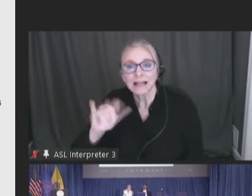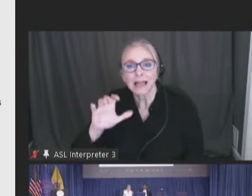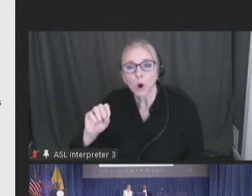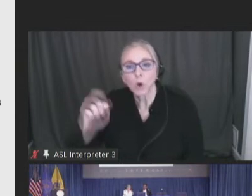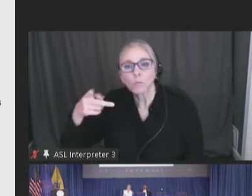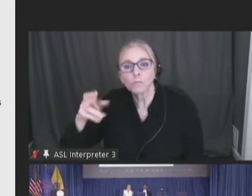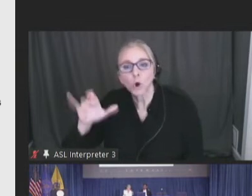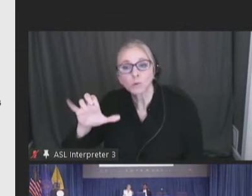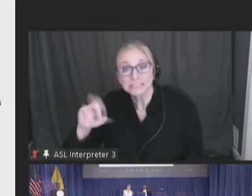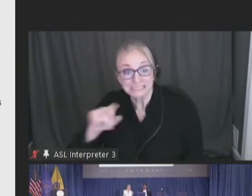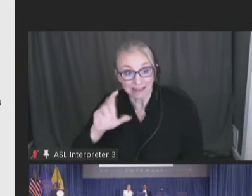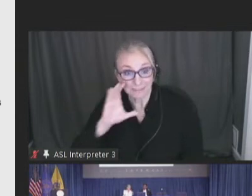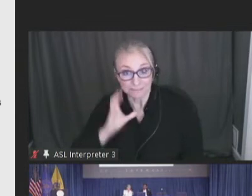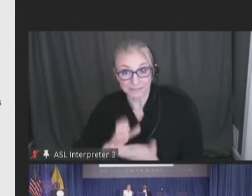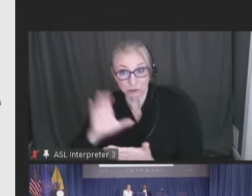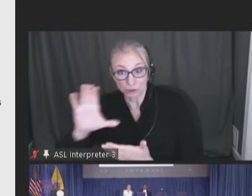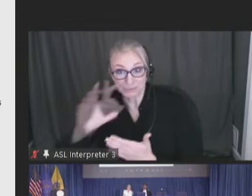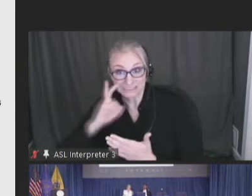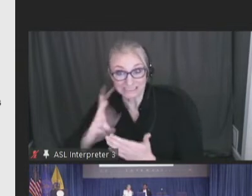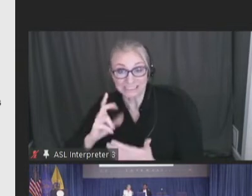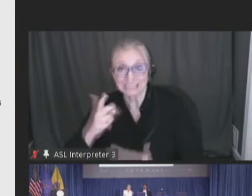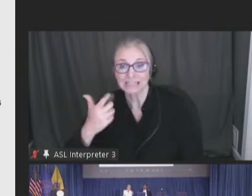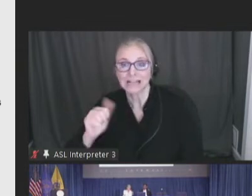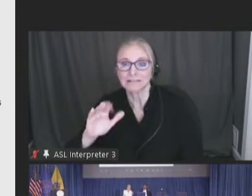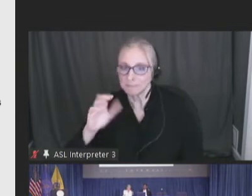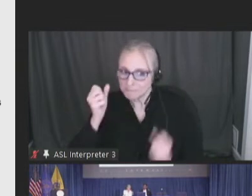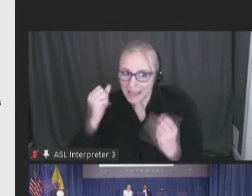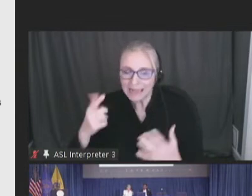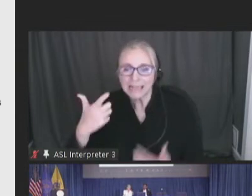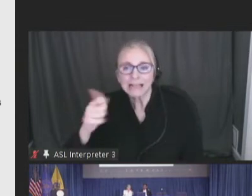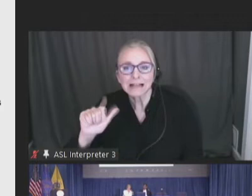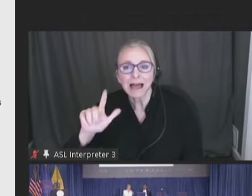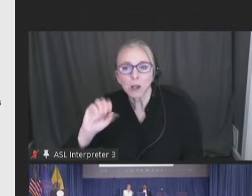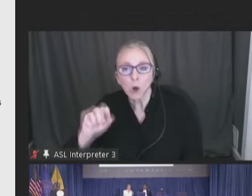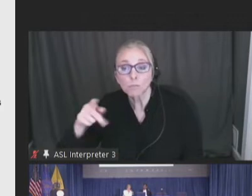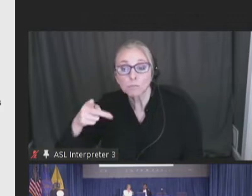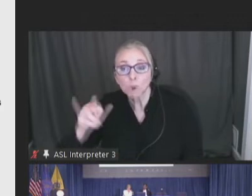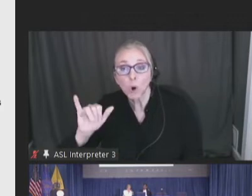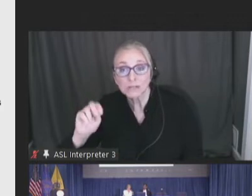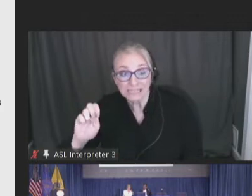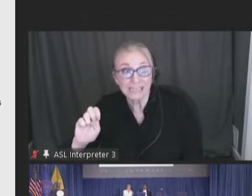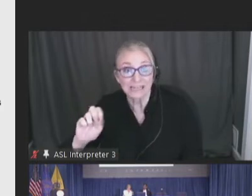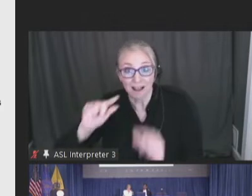the right shows the numerous glycoproteins that are on the envelope of the virus. They